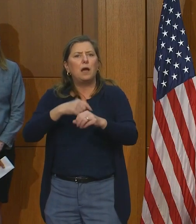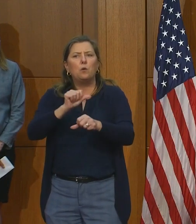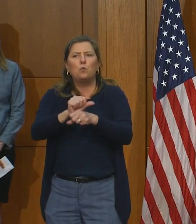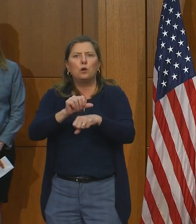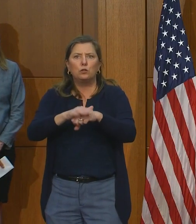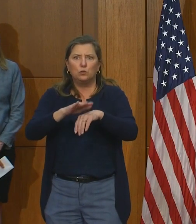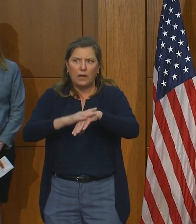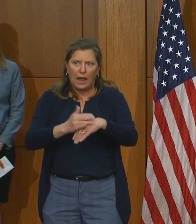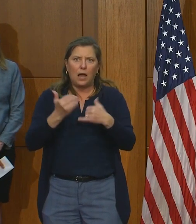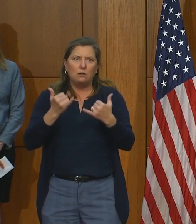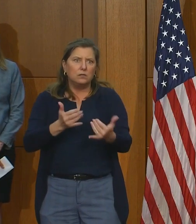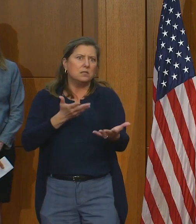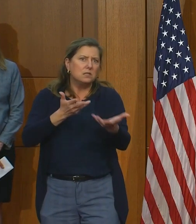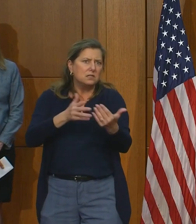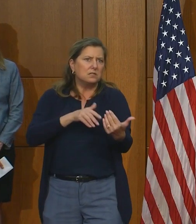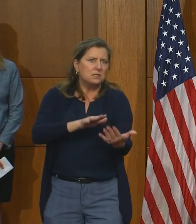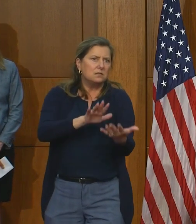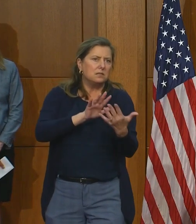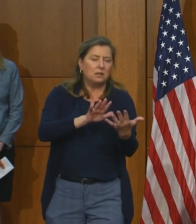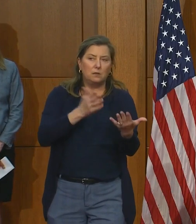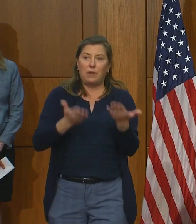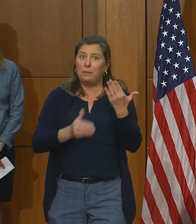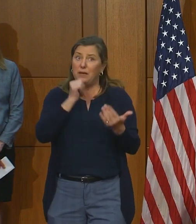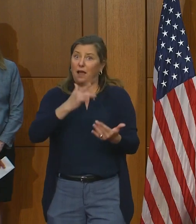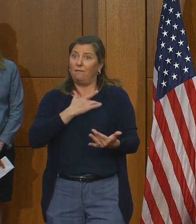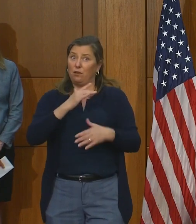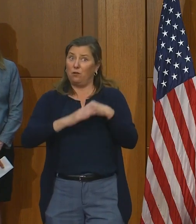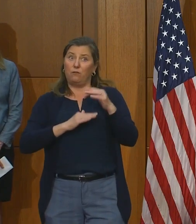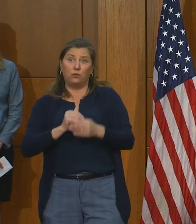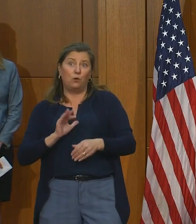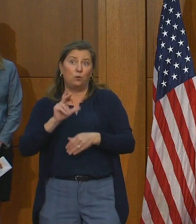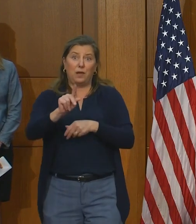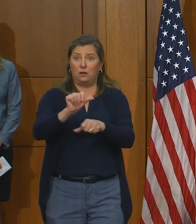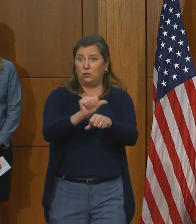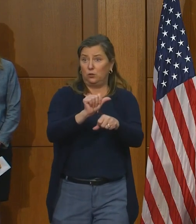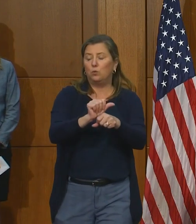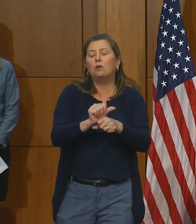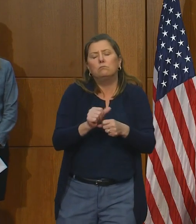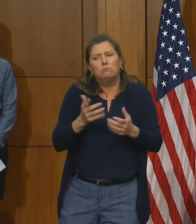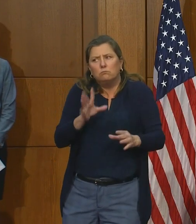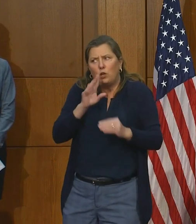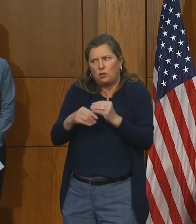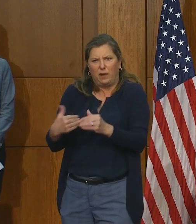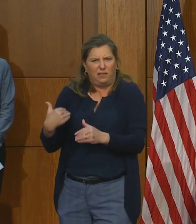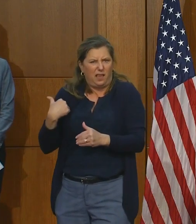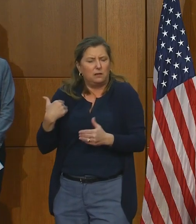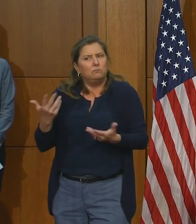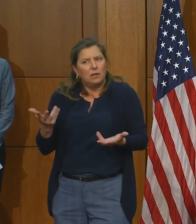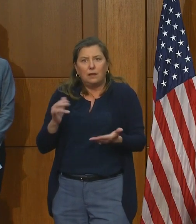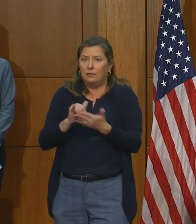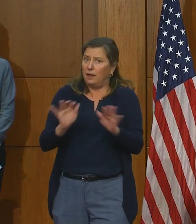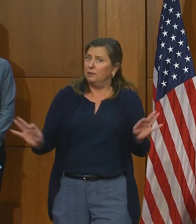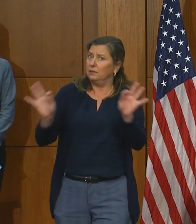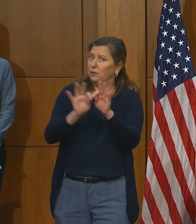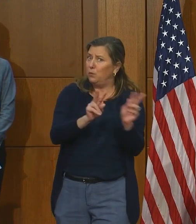LETTERS IS WHAT ABOUT THE WORKERS ON THE FRONT LINES THAT